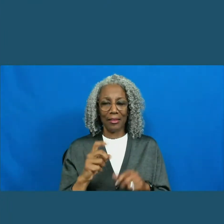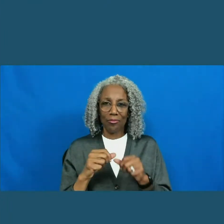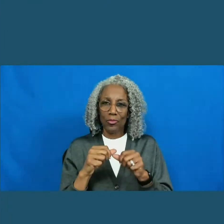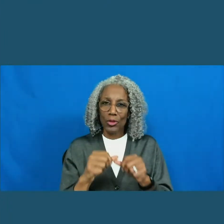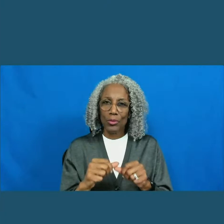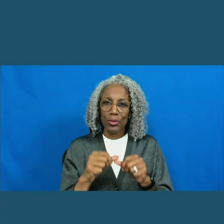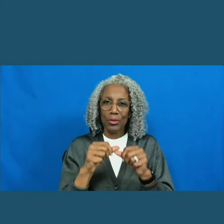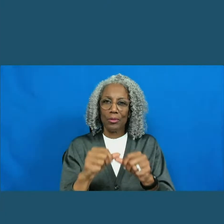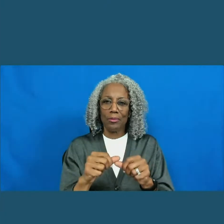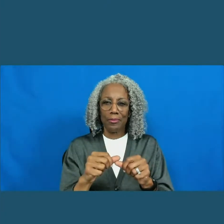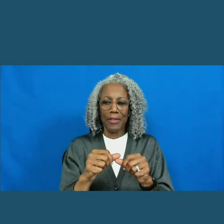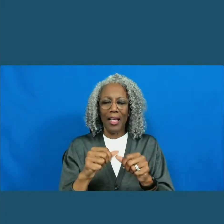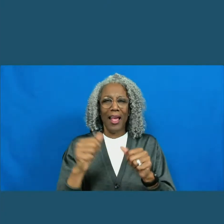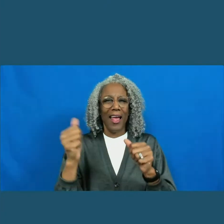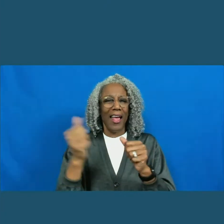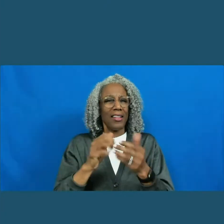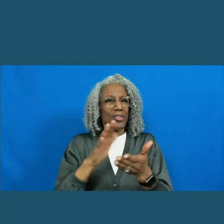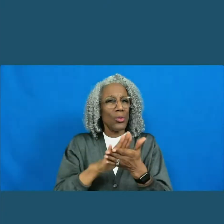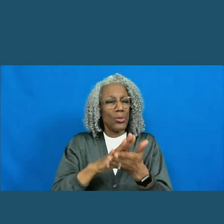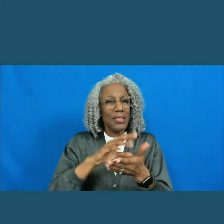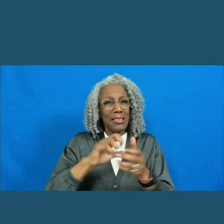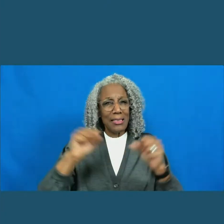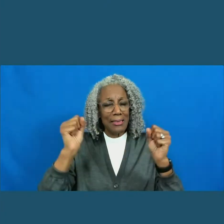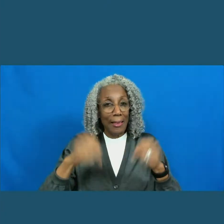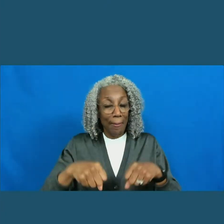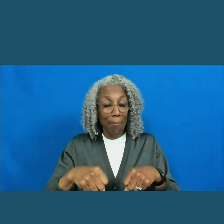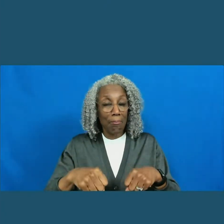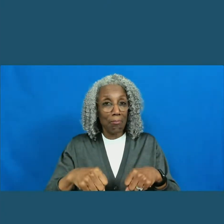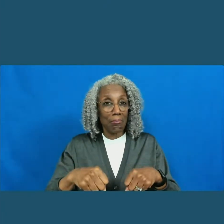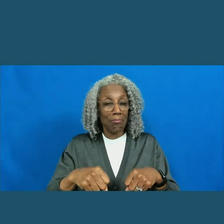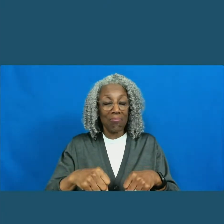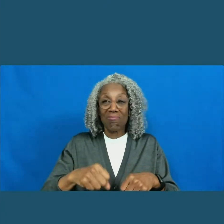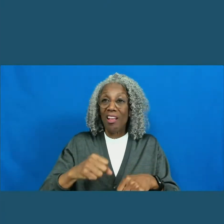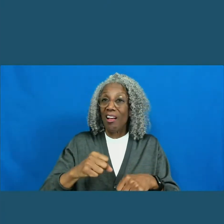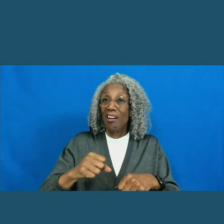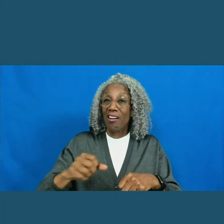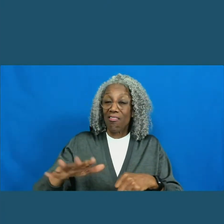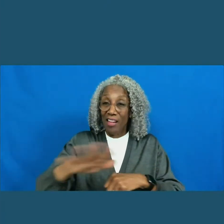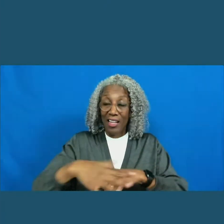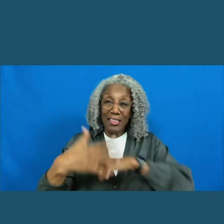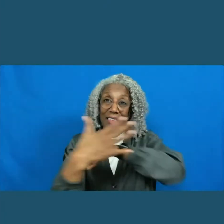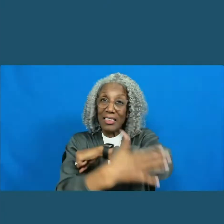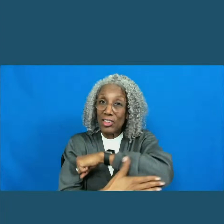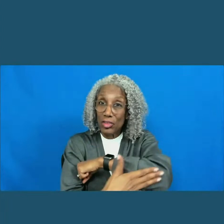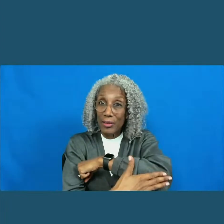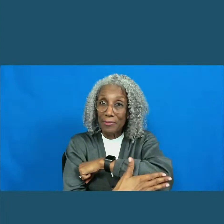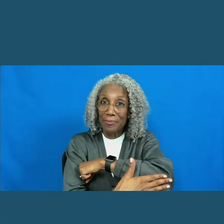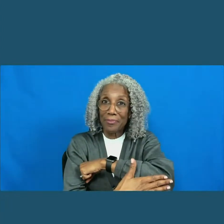both know we can look at M.C.P.S. data for decades. We can pull any school system.